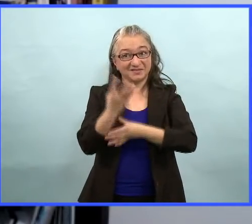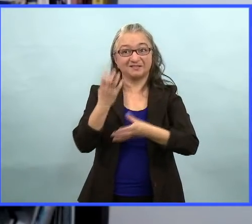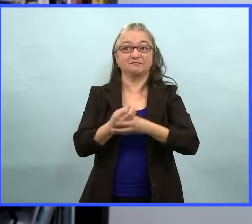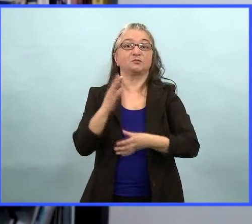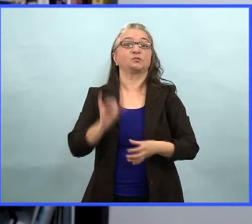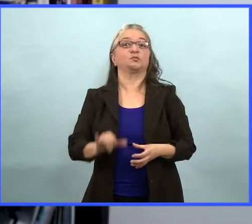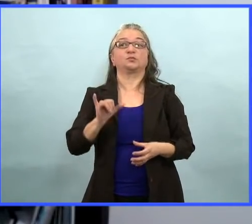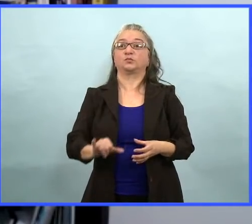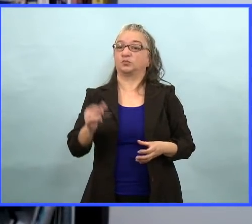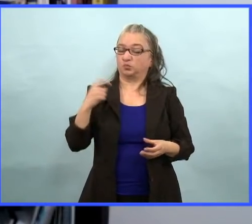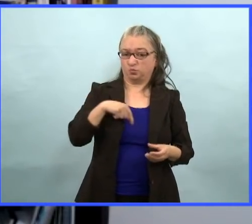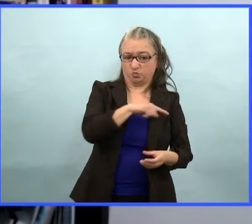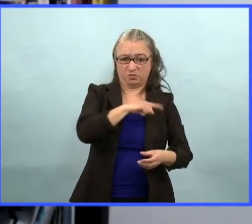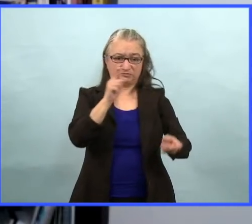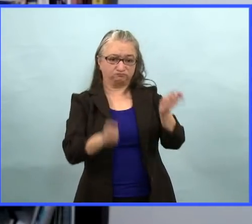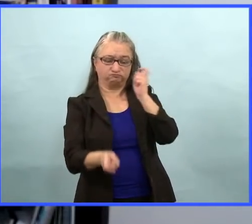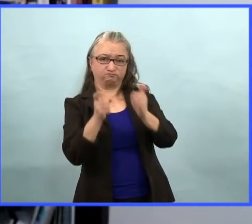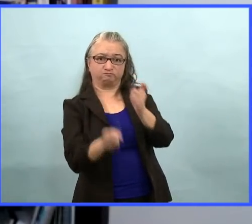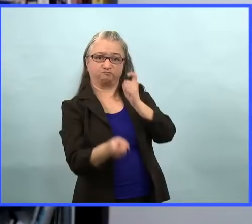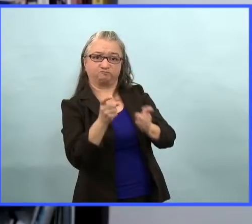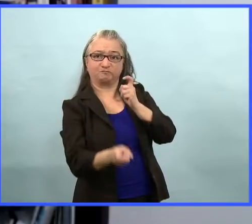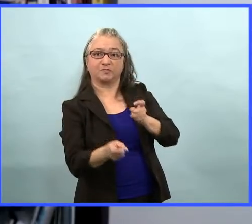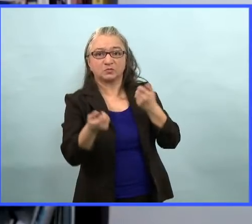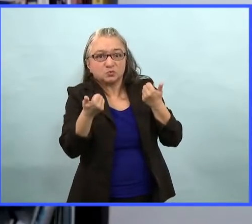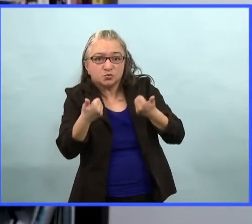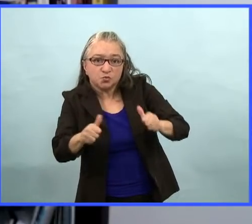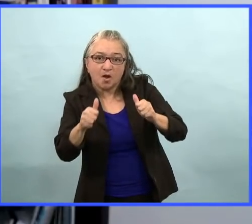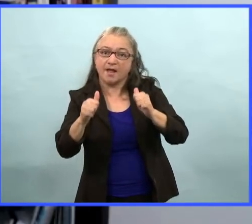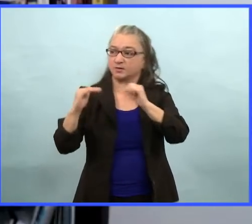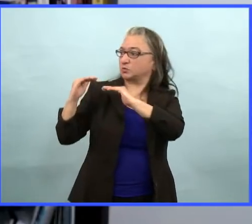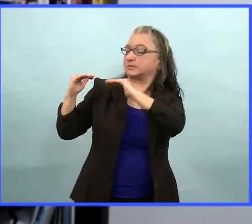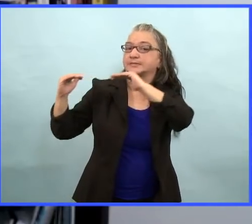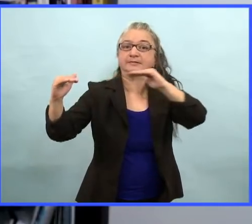there are certainly things that we can still enhance and so it's going to look